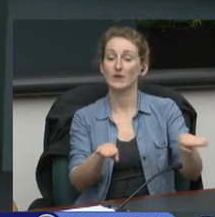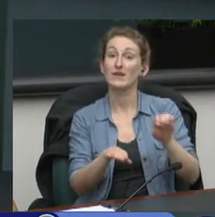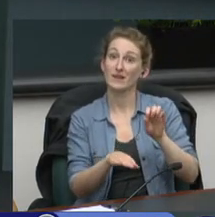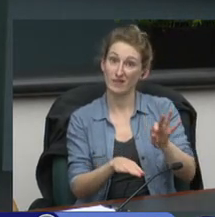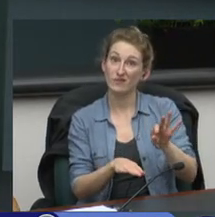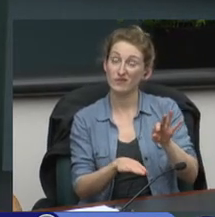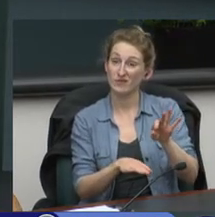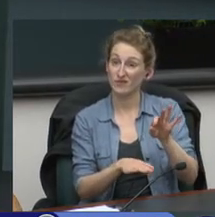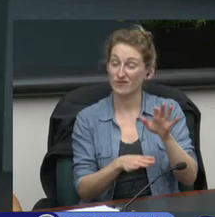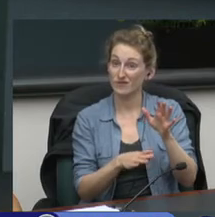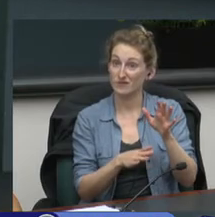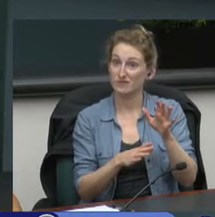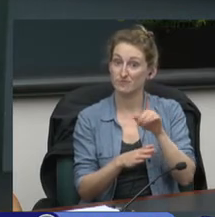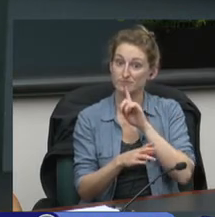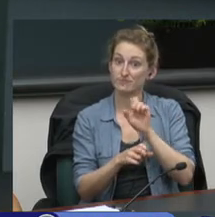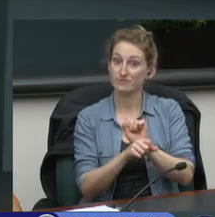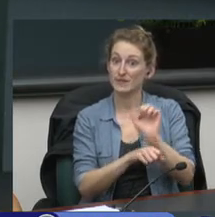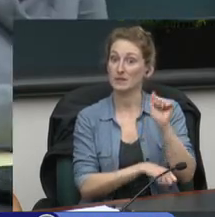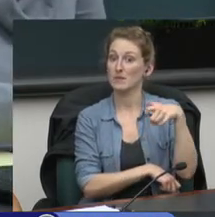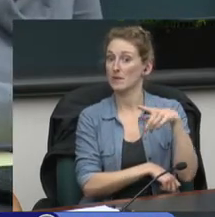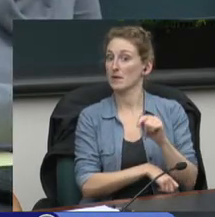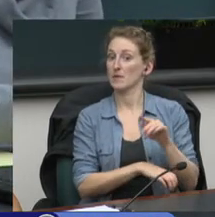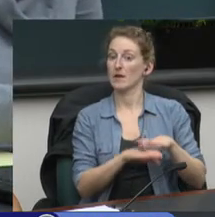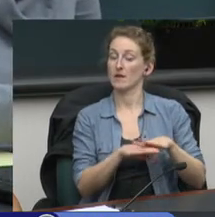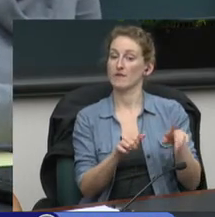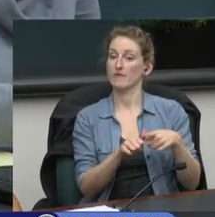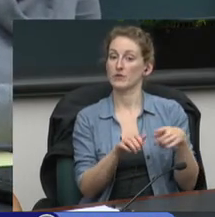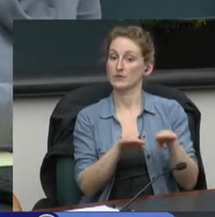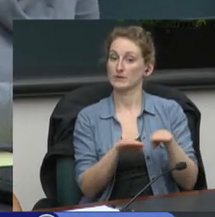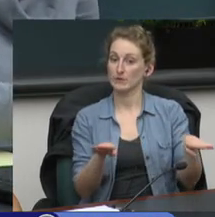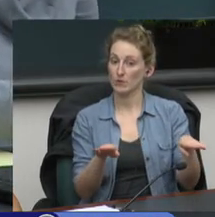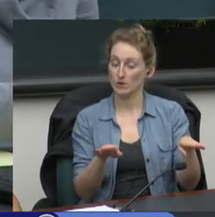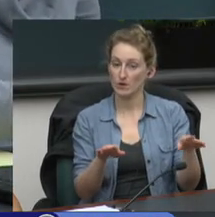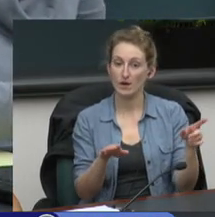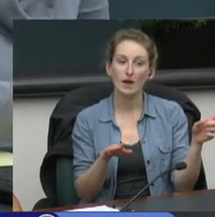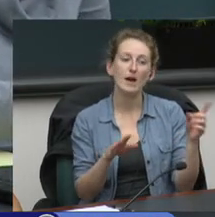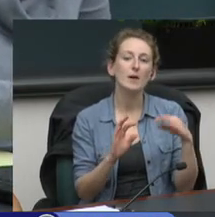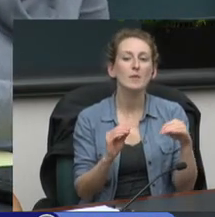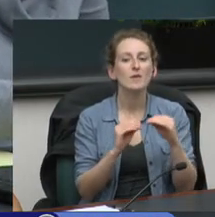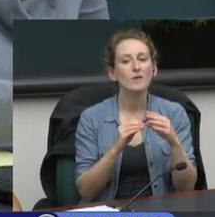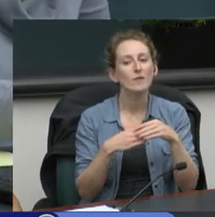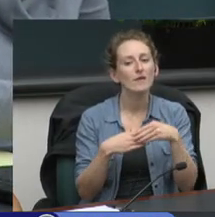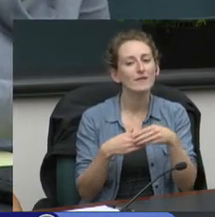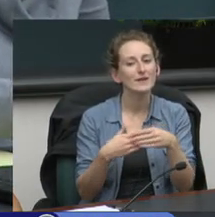they required open space it's it's made it more flexible so it's not as strict